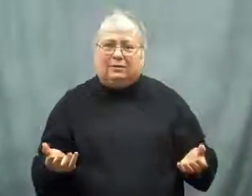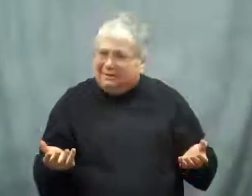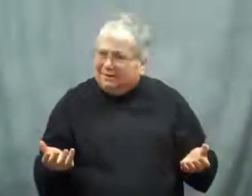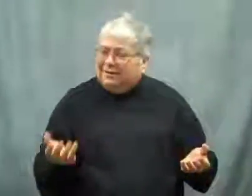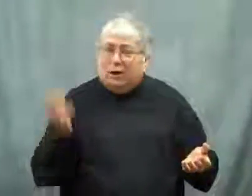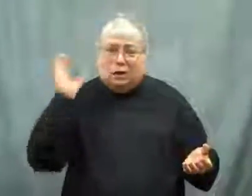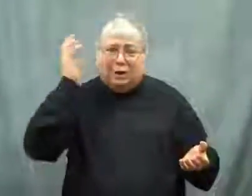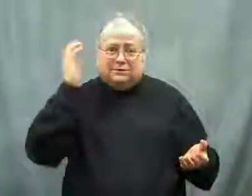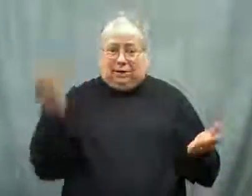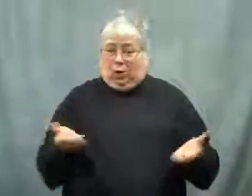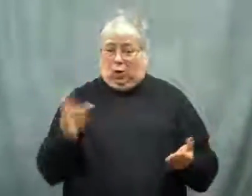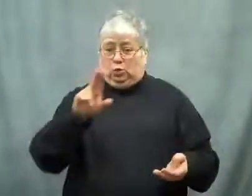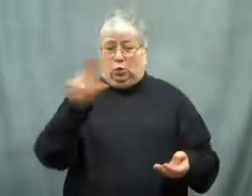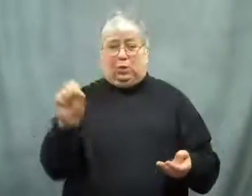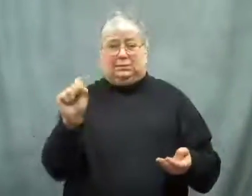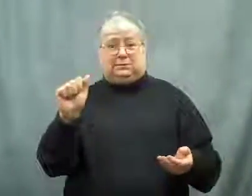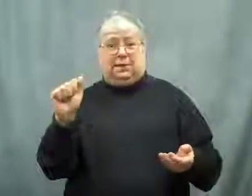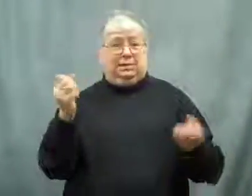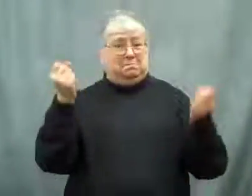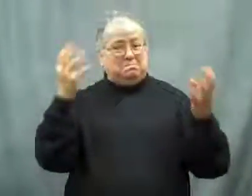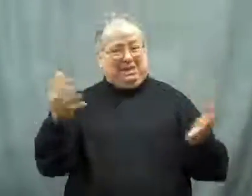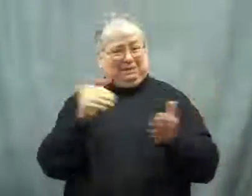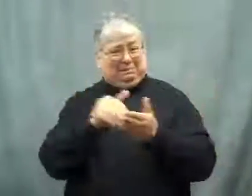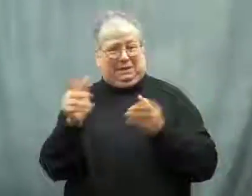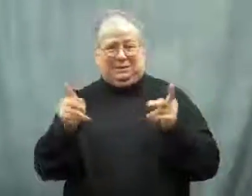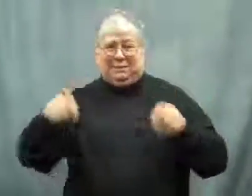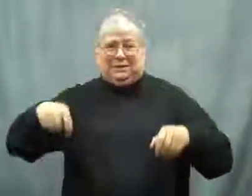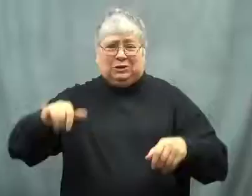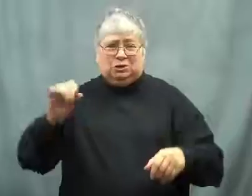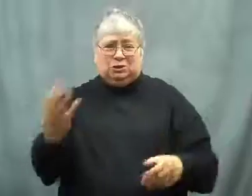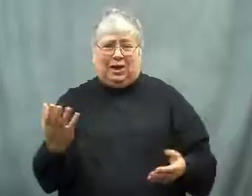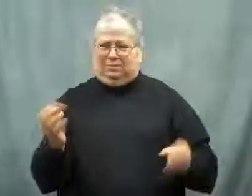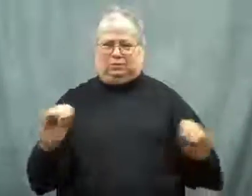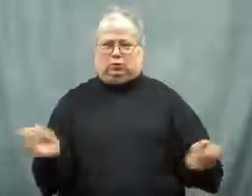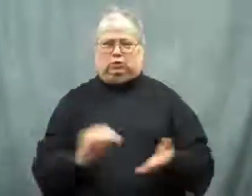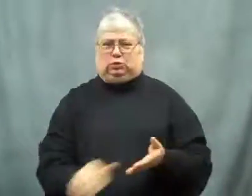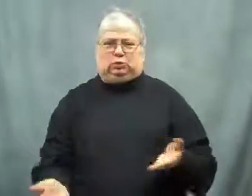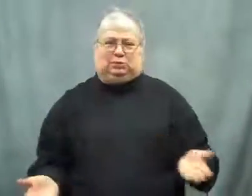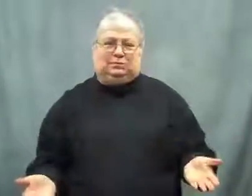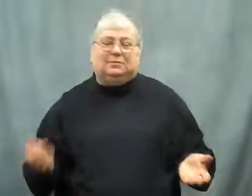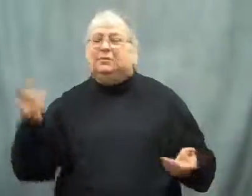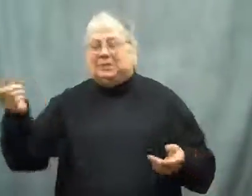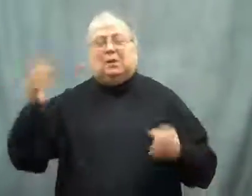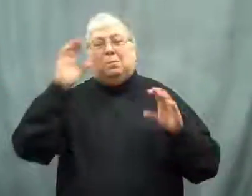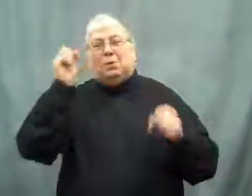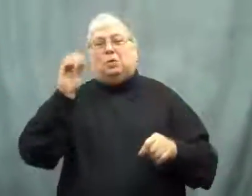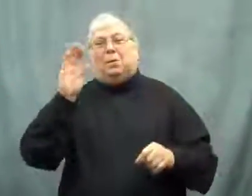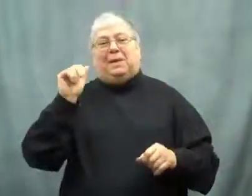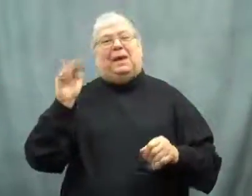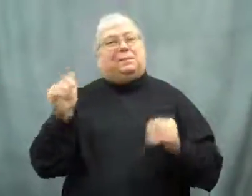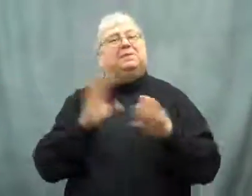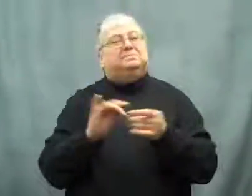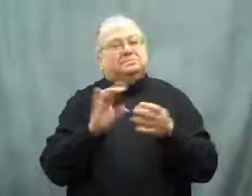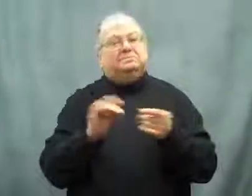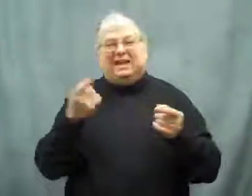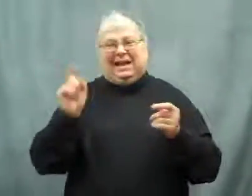He said it was crazy, there was no excuse with the millions who need jobs.